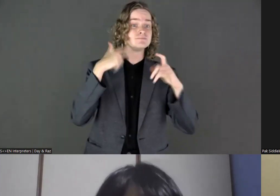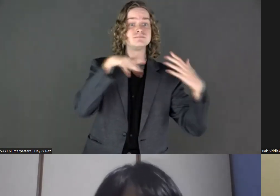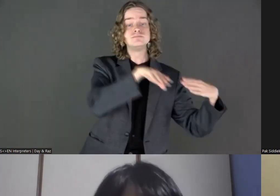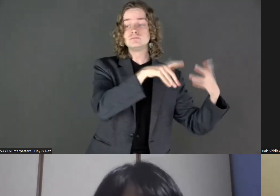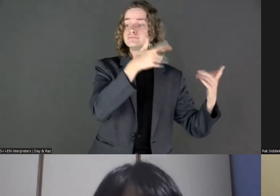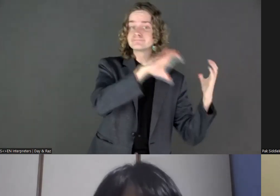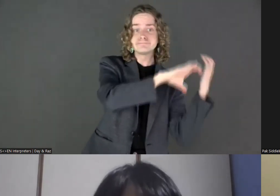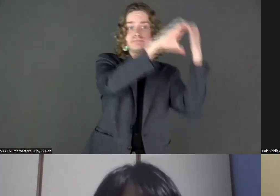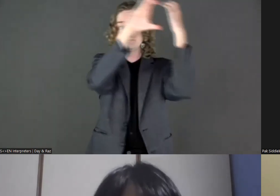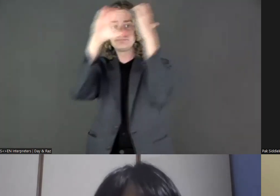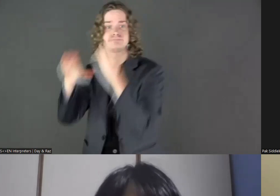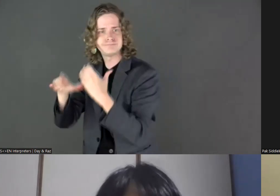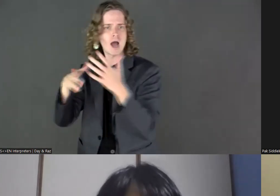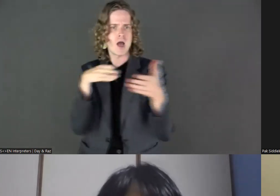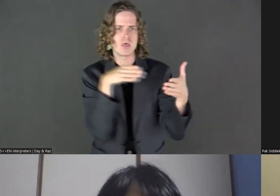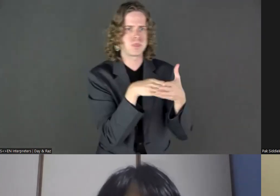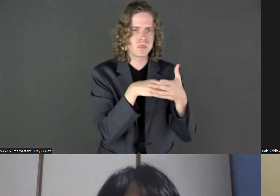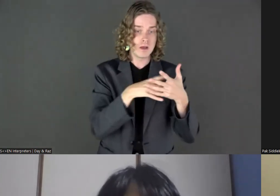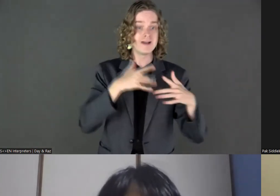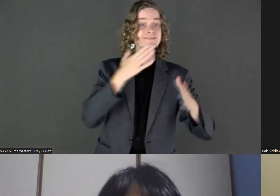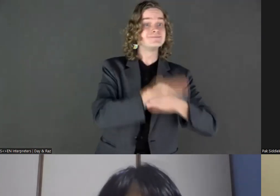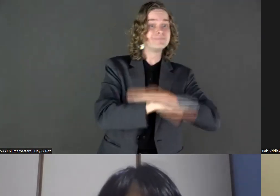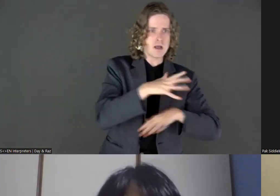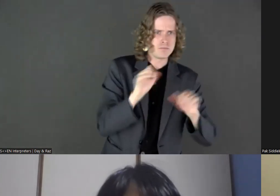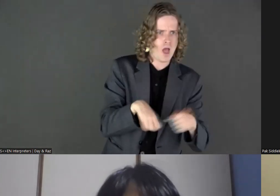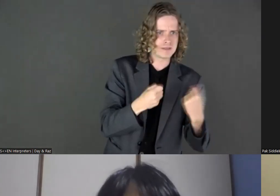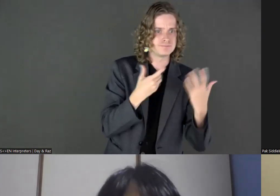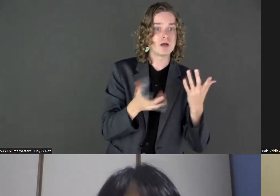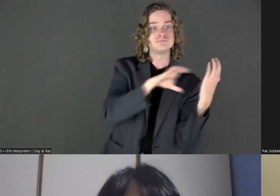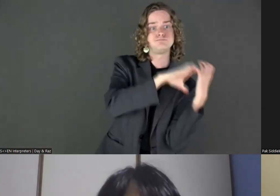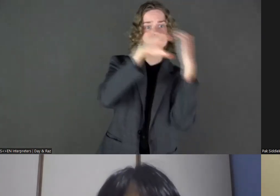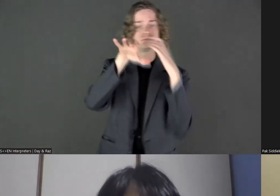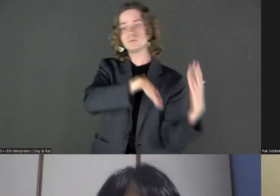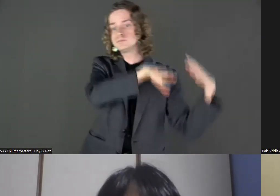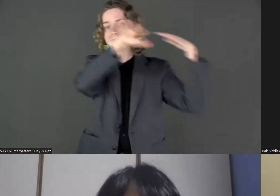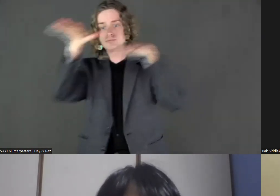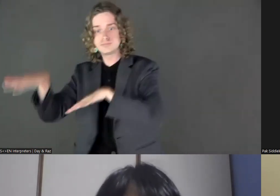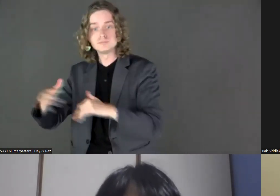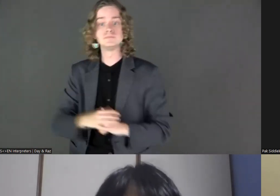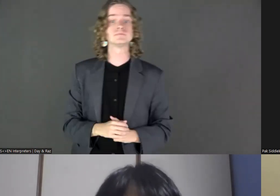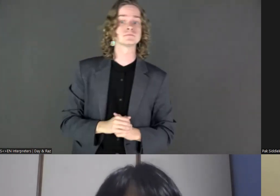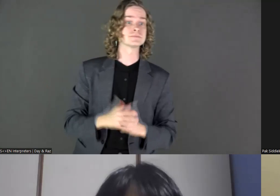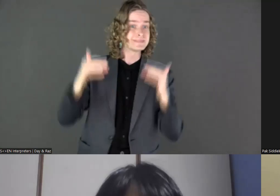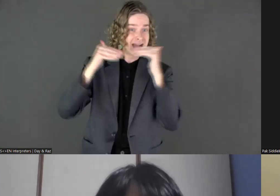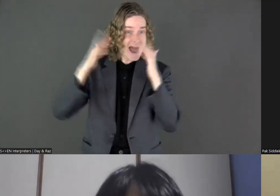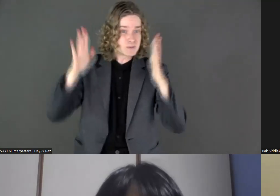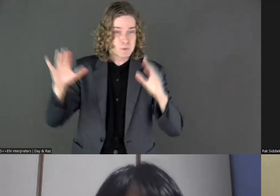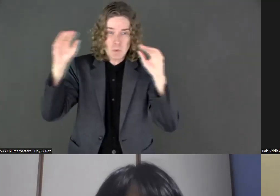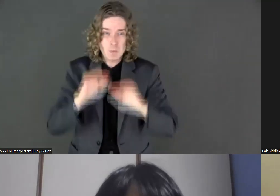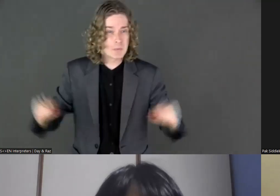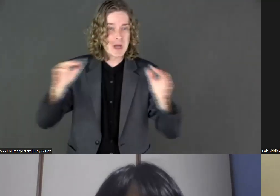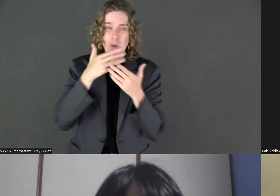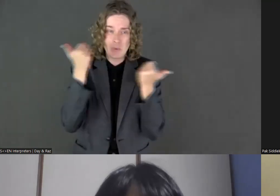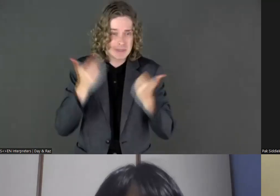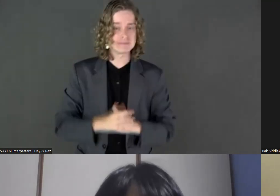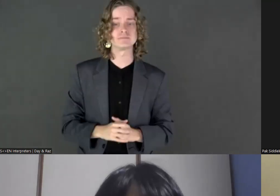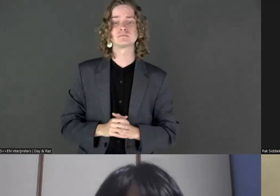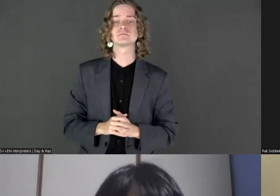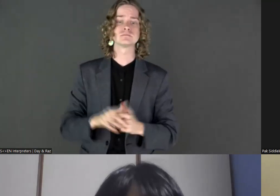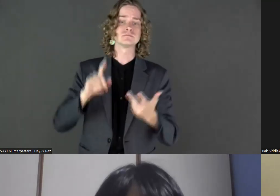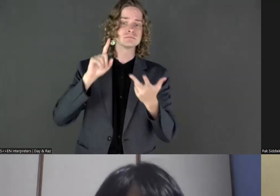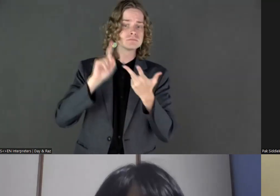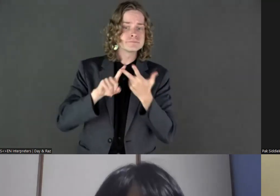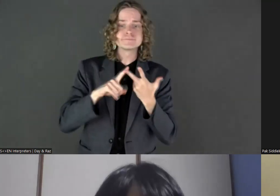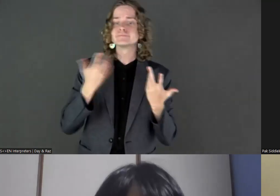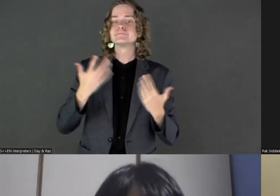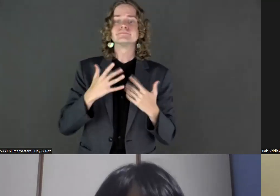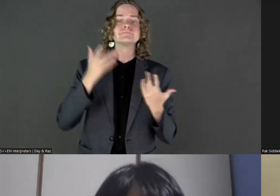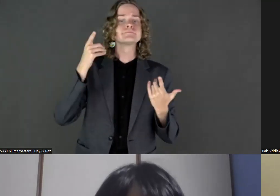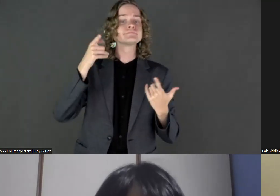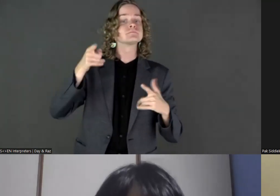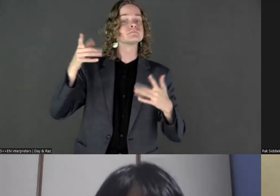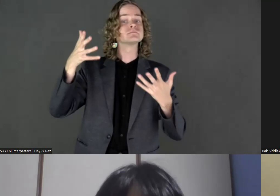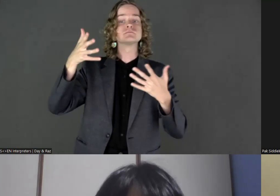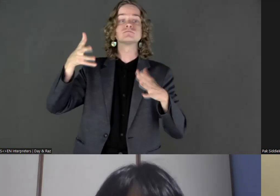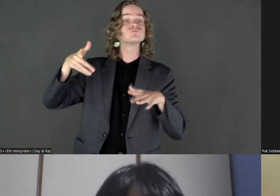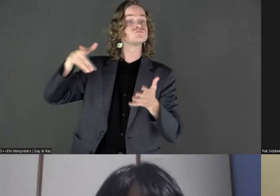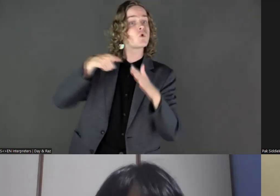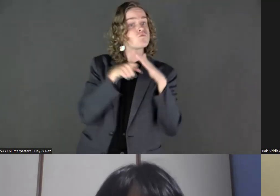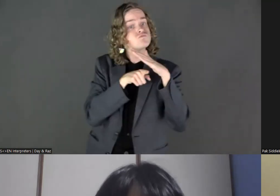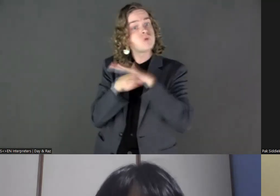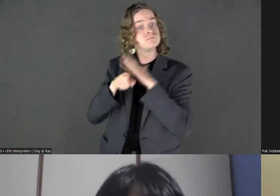temporary refugee centers, because they do not correspond the standards for ensuring minimum